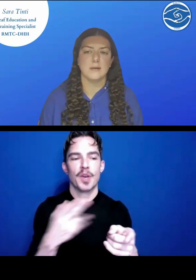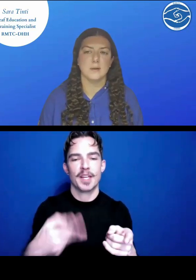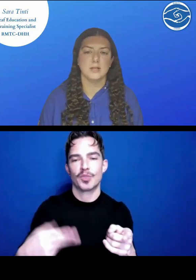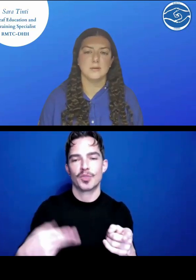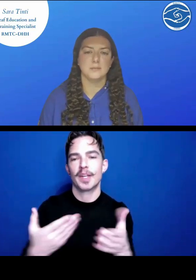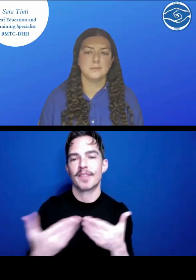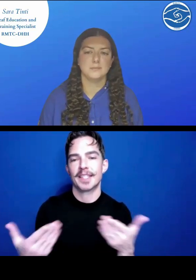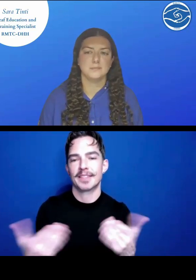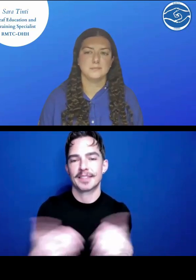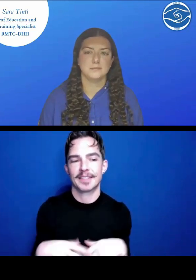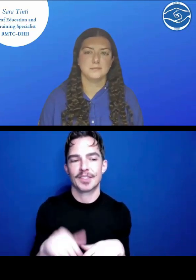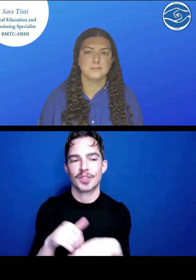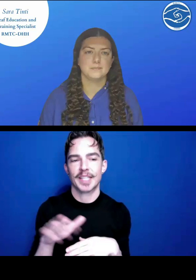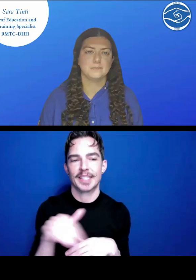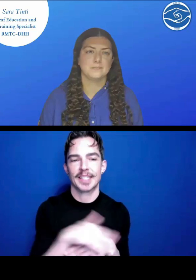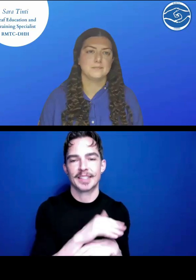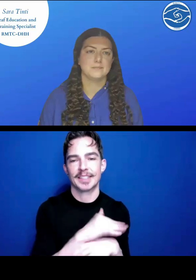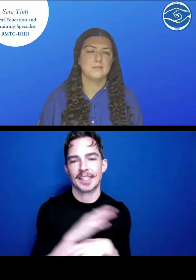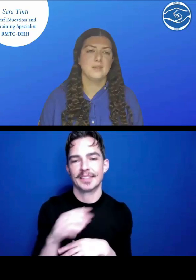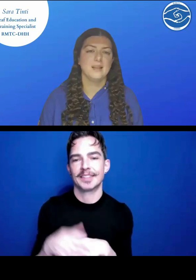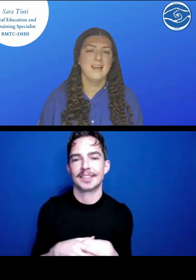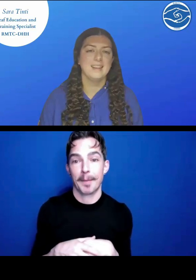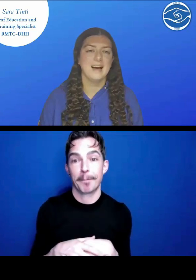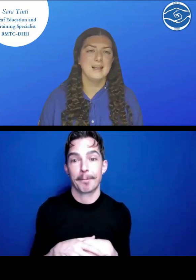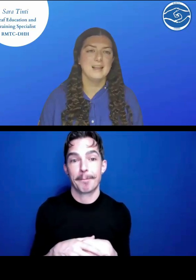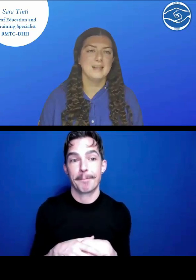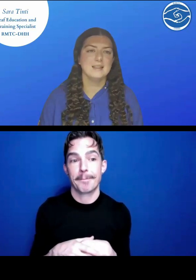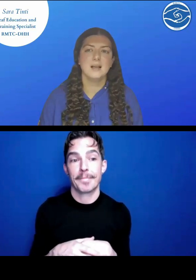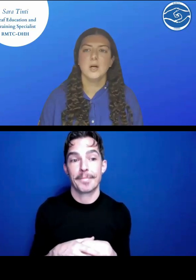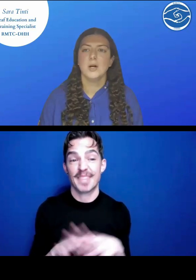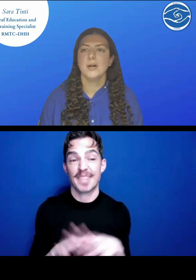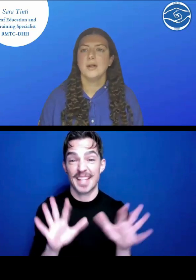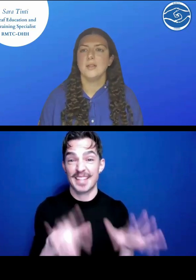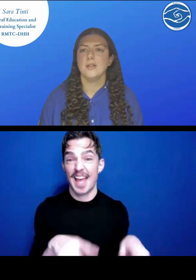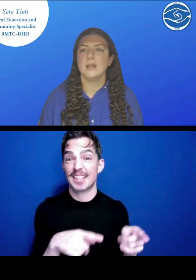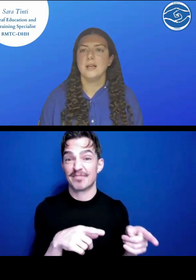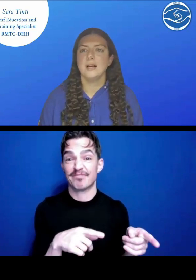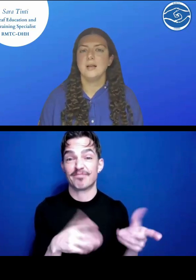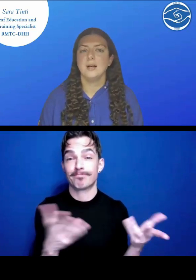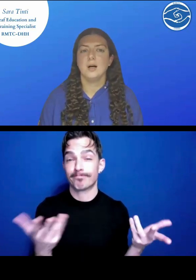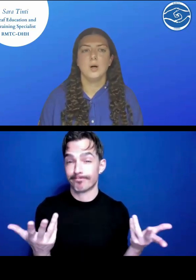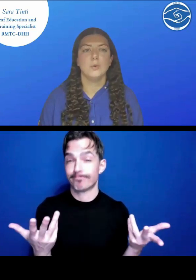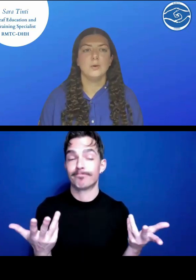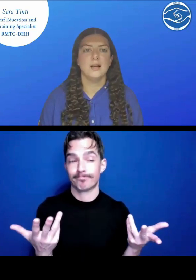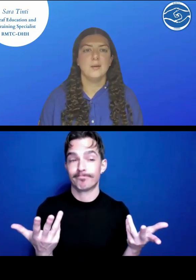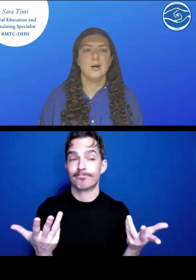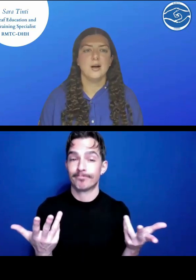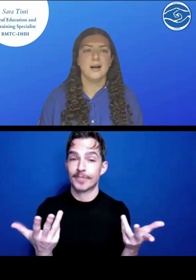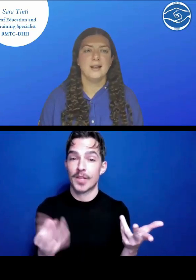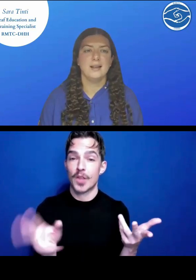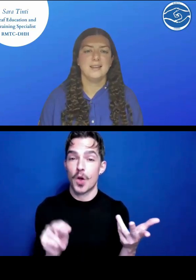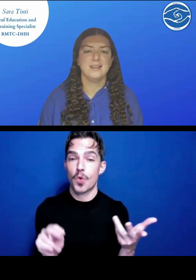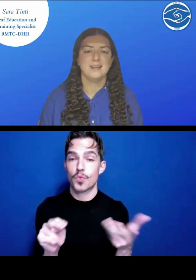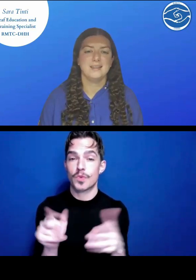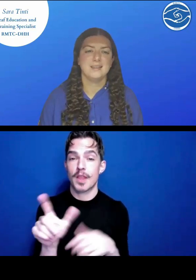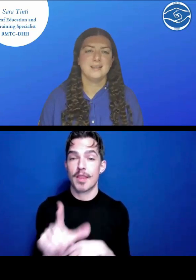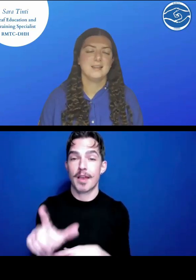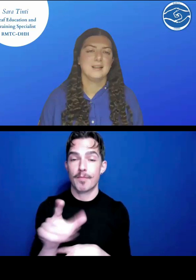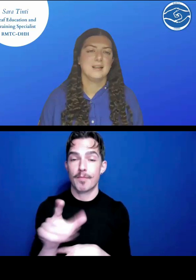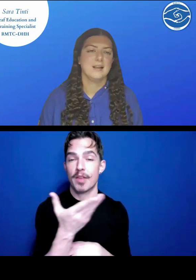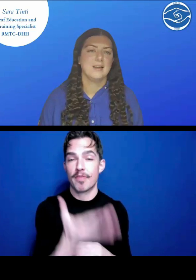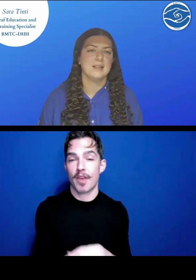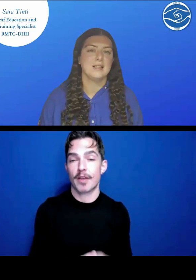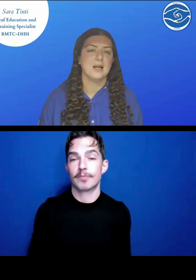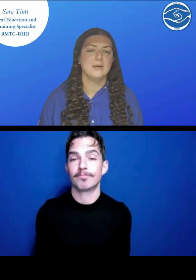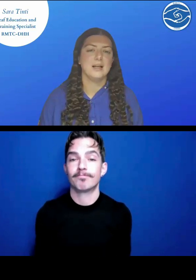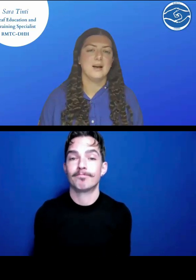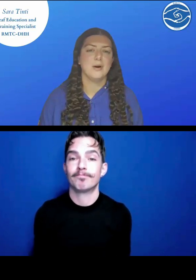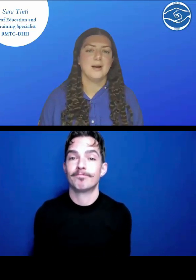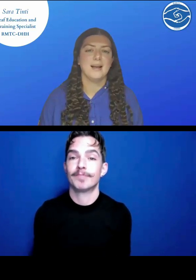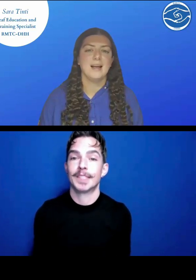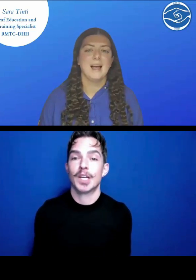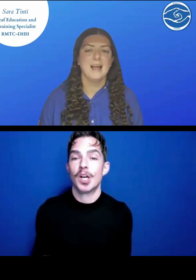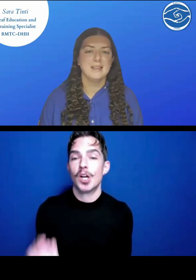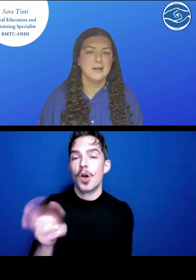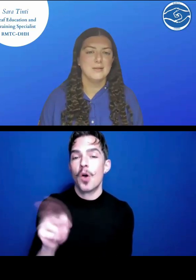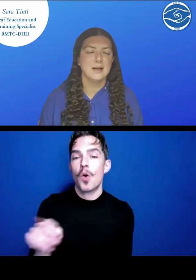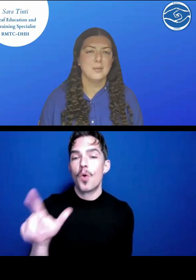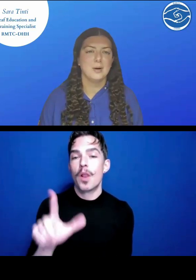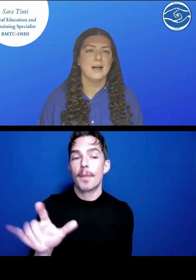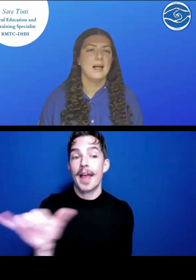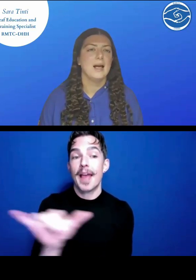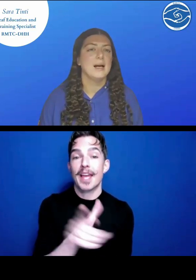you sent them to. And that is the own library. That is the own library and the loan library.